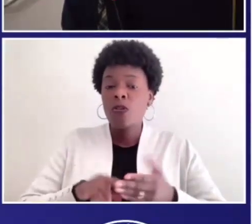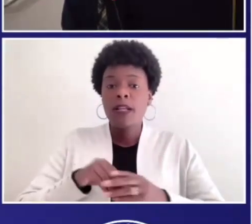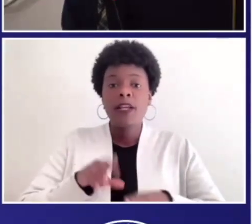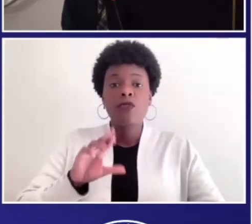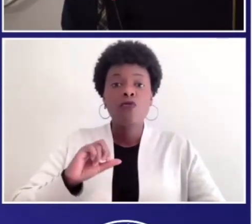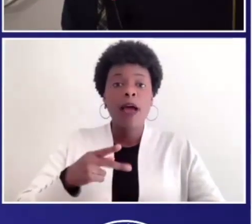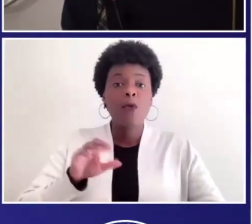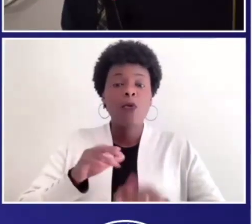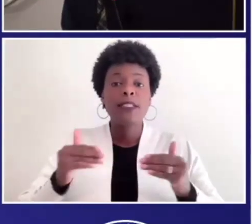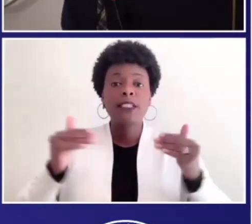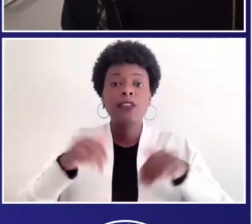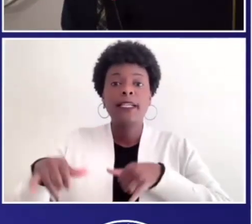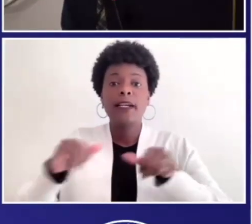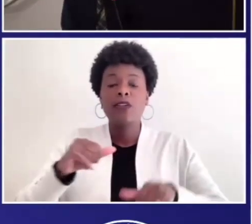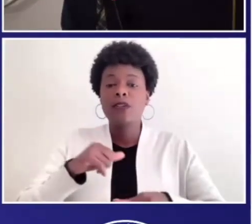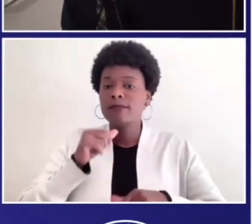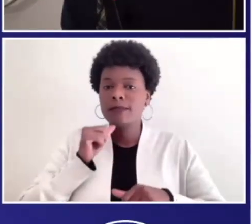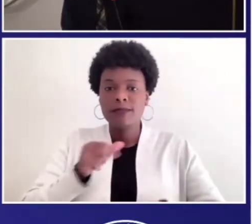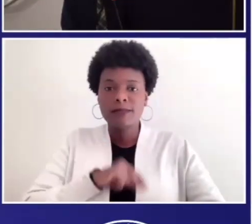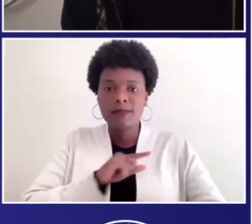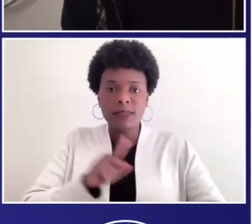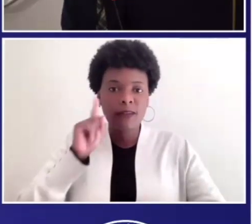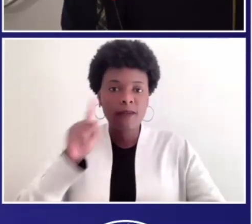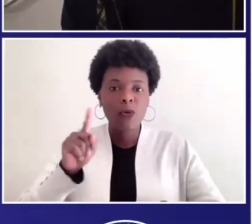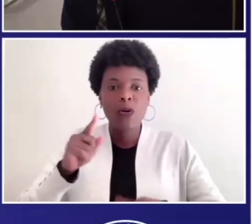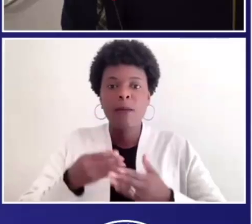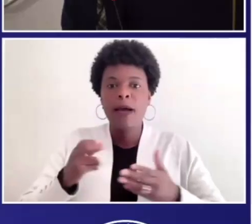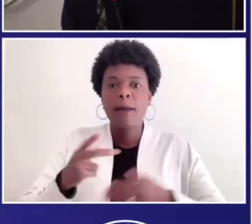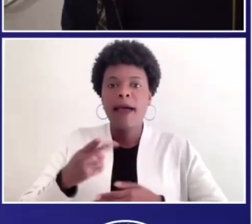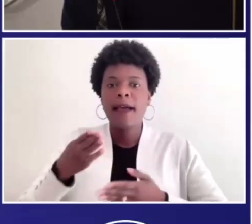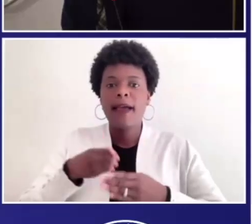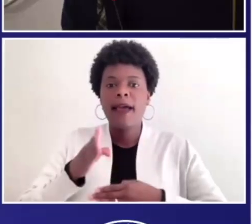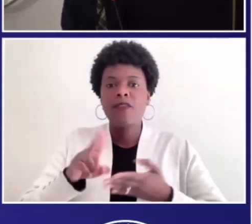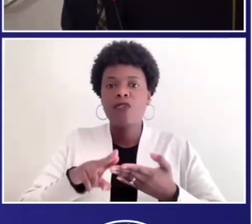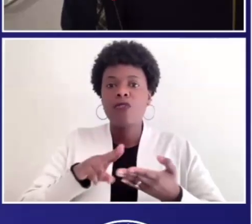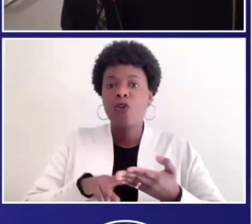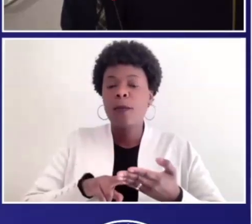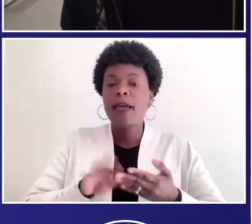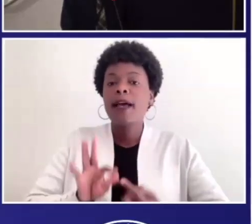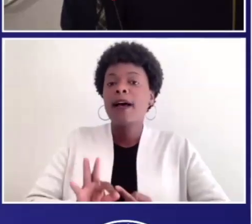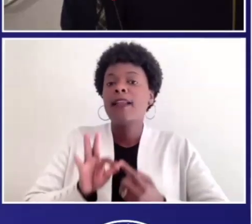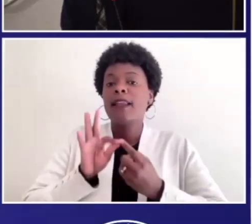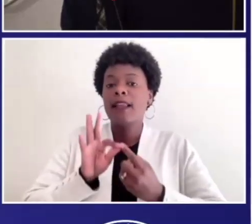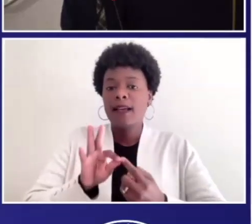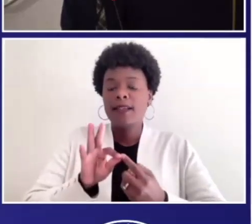Standard, they are not eligible to request buyback after enrollment unless they enroll in another Income Driven Repayment Plan.